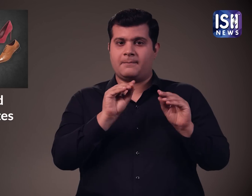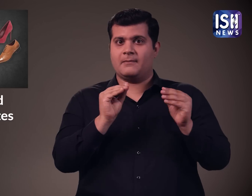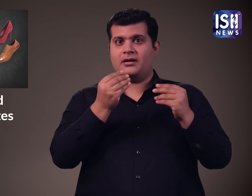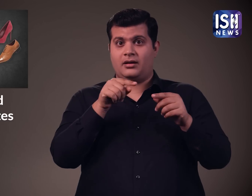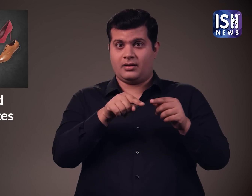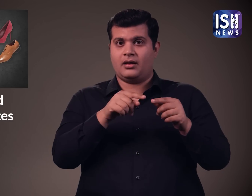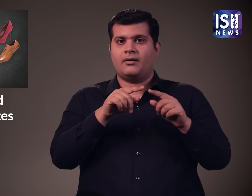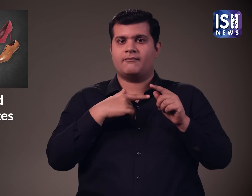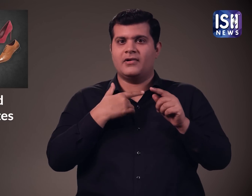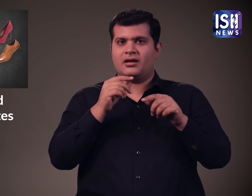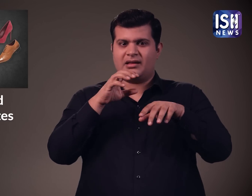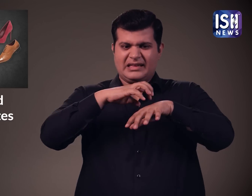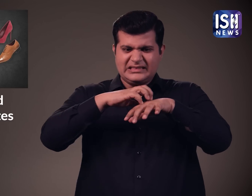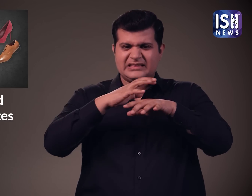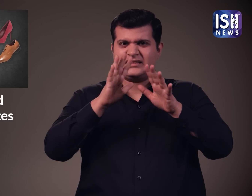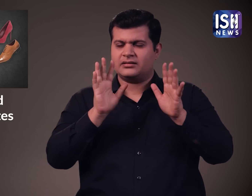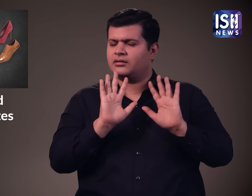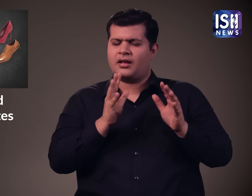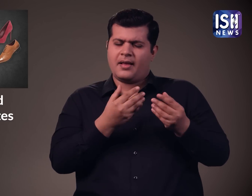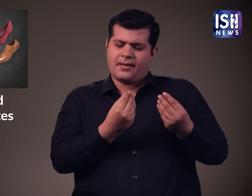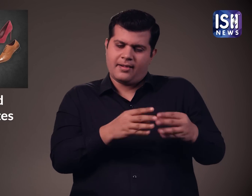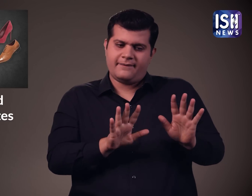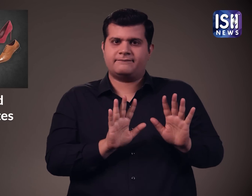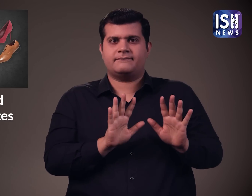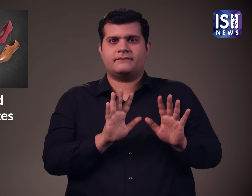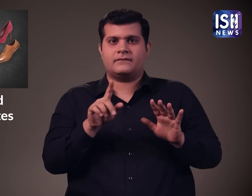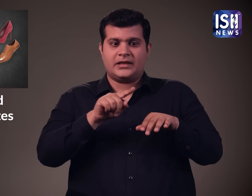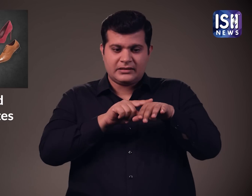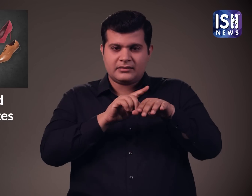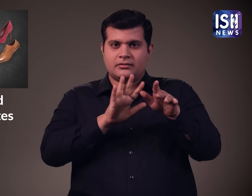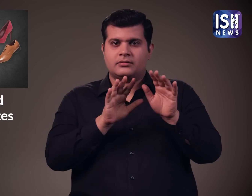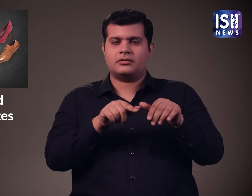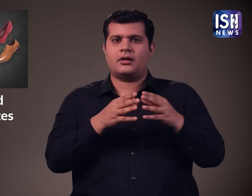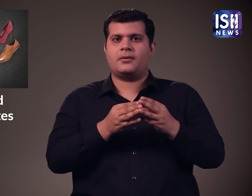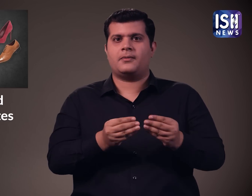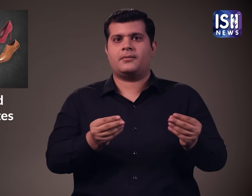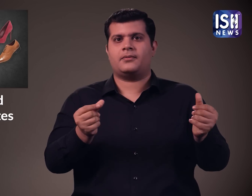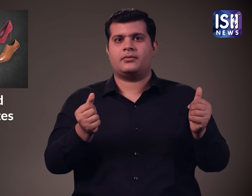Don't not scratch the wound. Leave it and it will get treated.